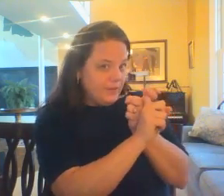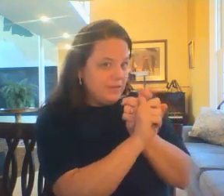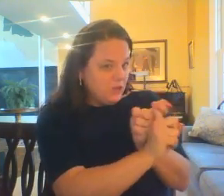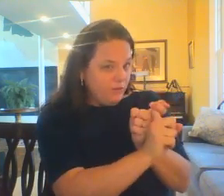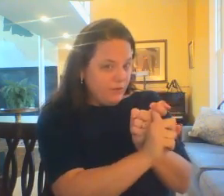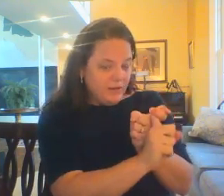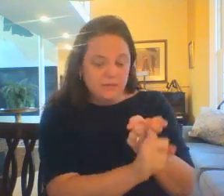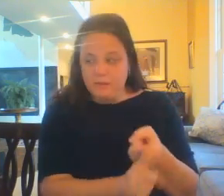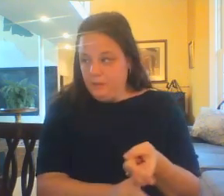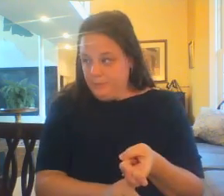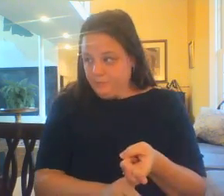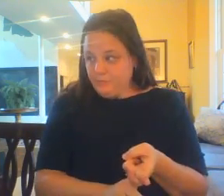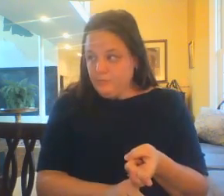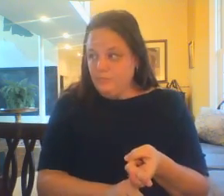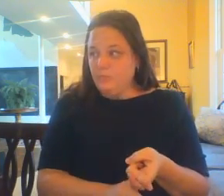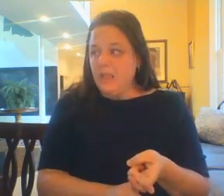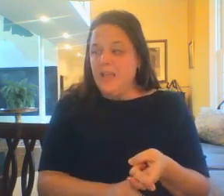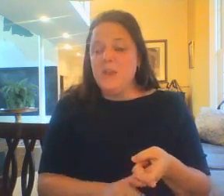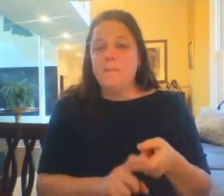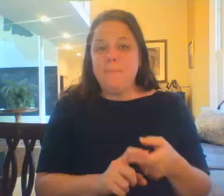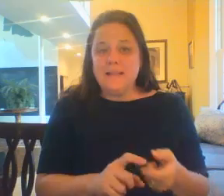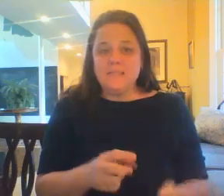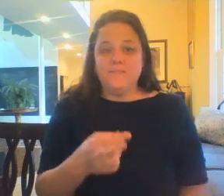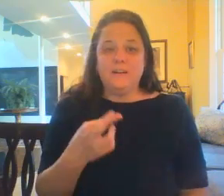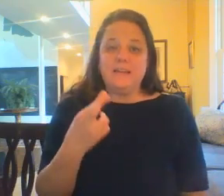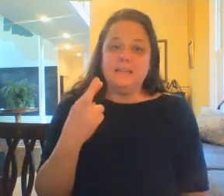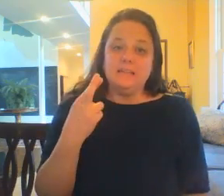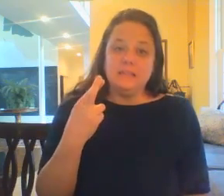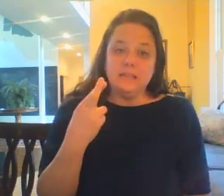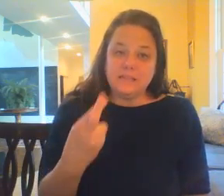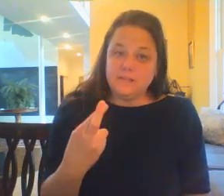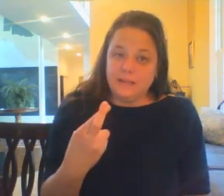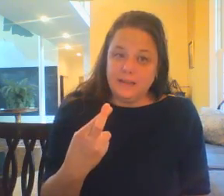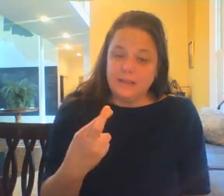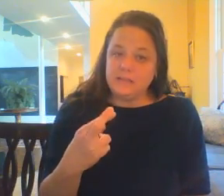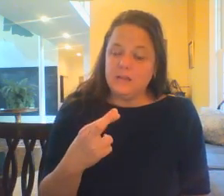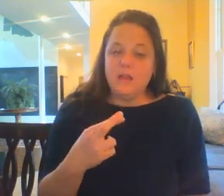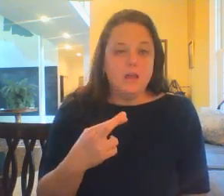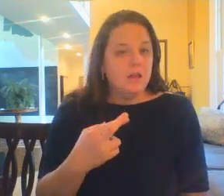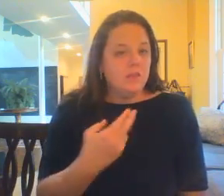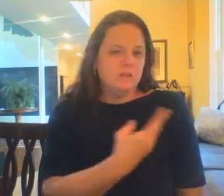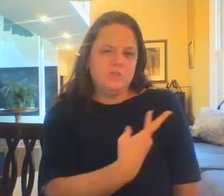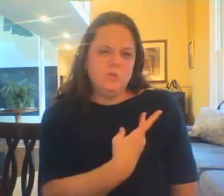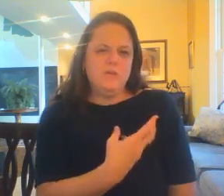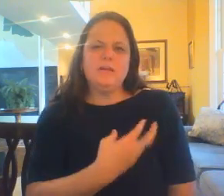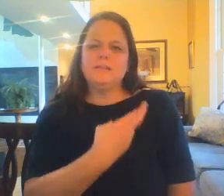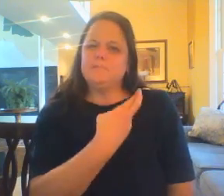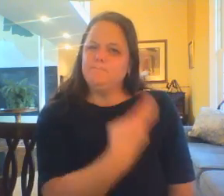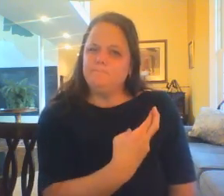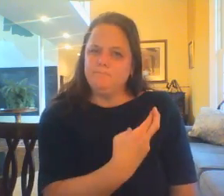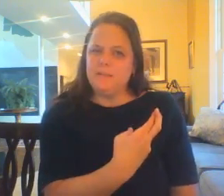that's good friend and then a best